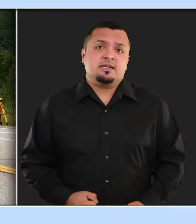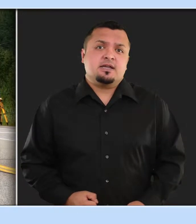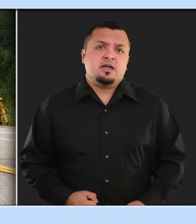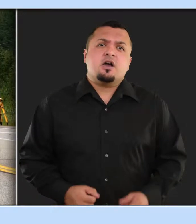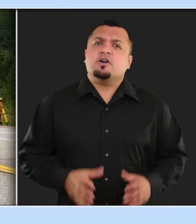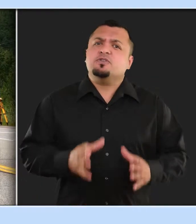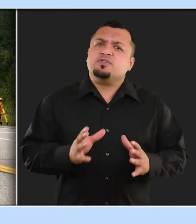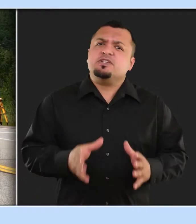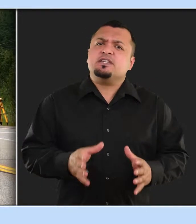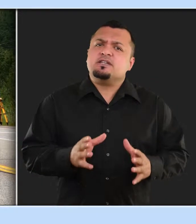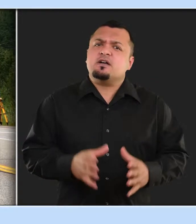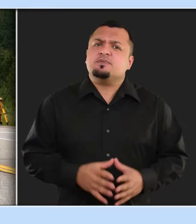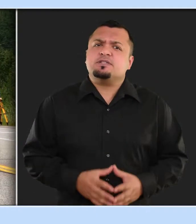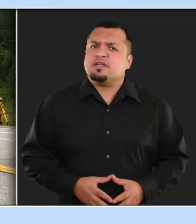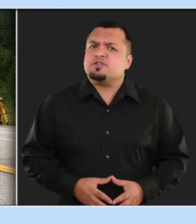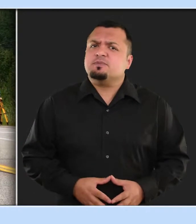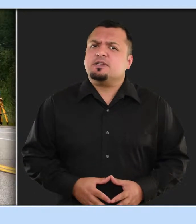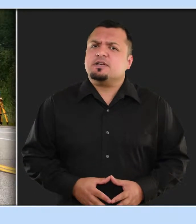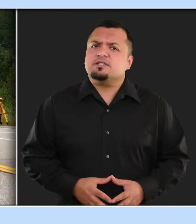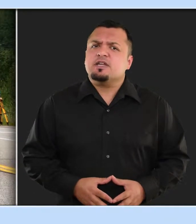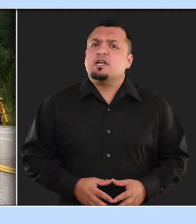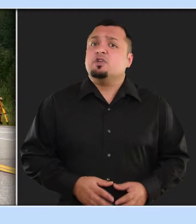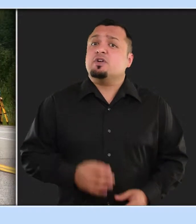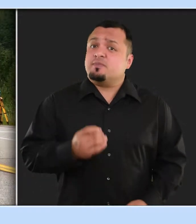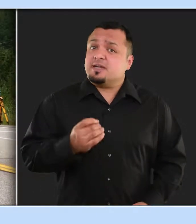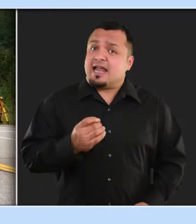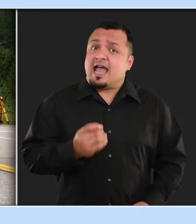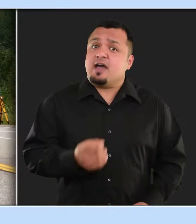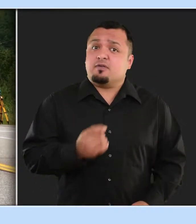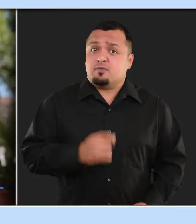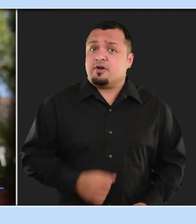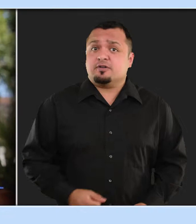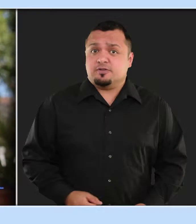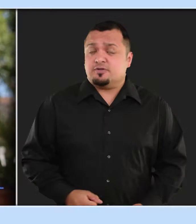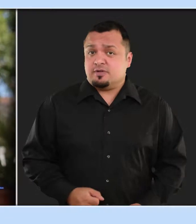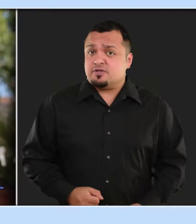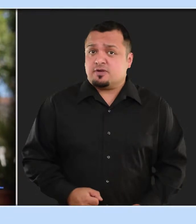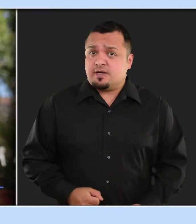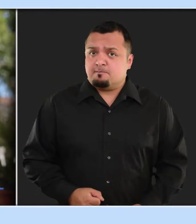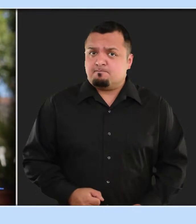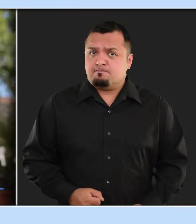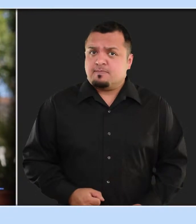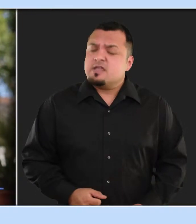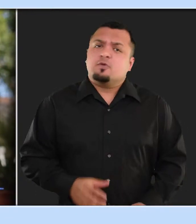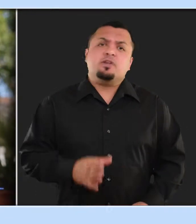are you seeking compensation because you have been out of work due to injury we